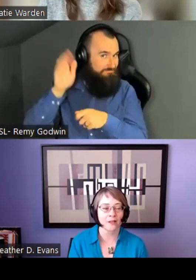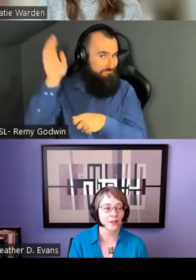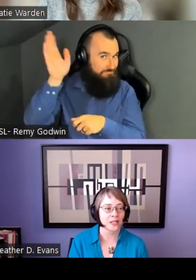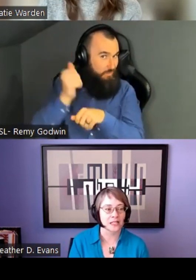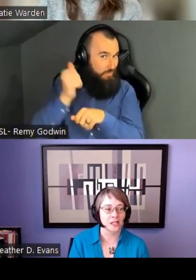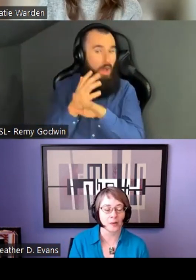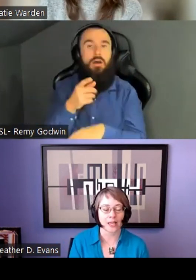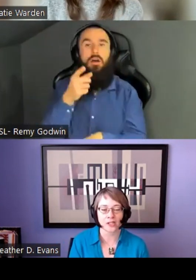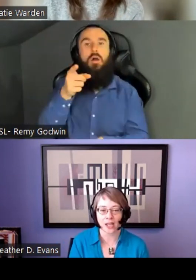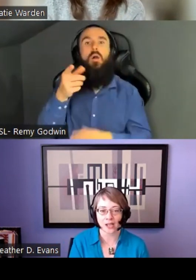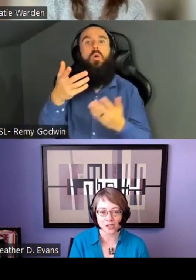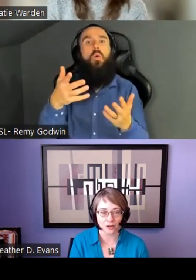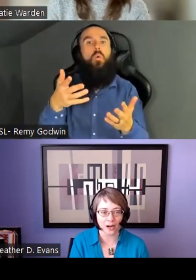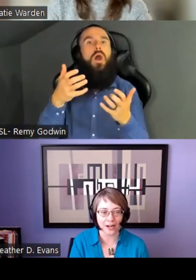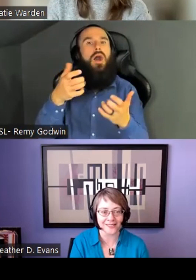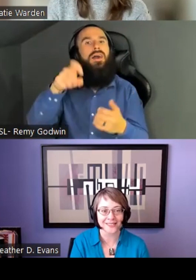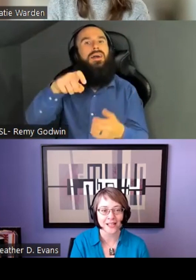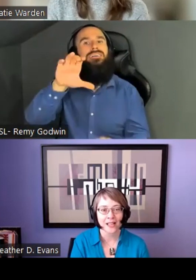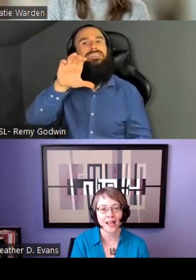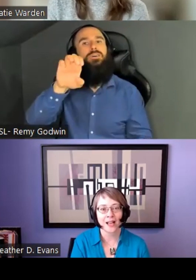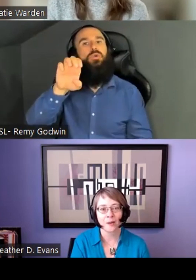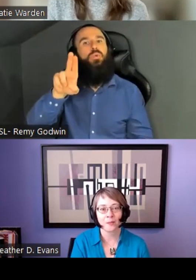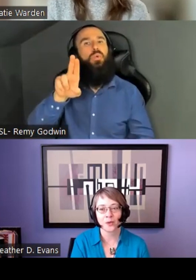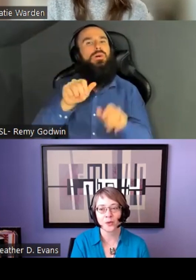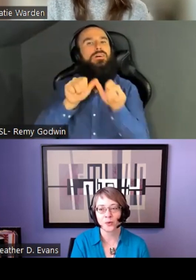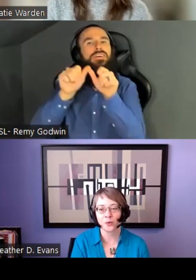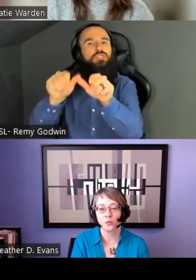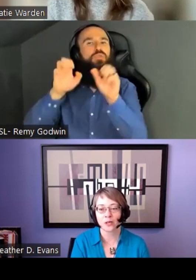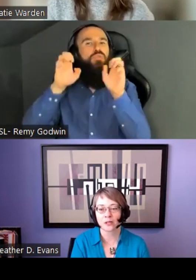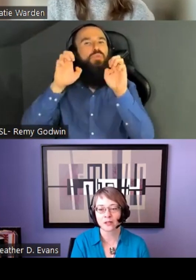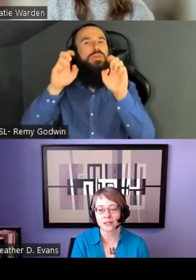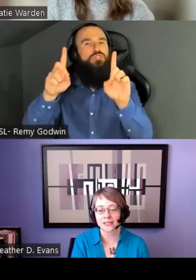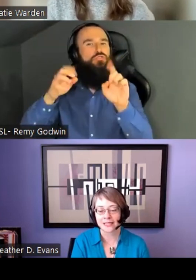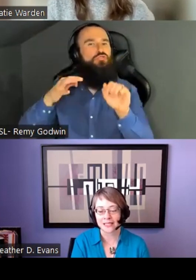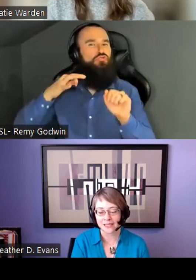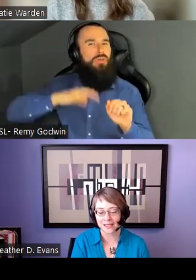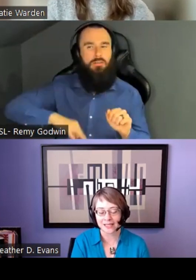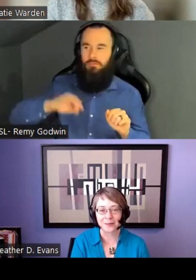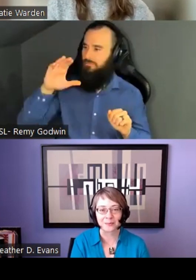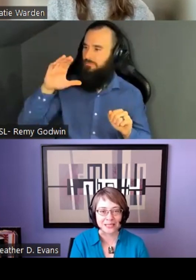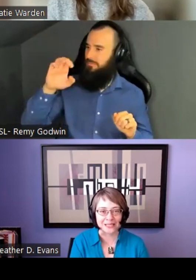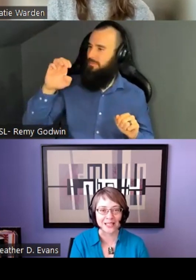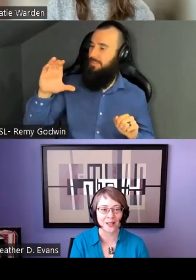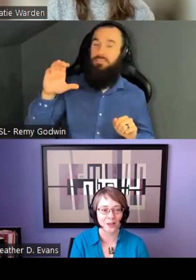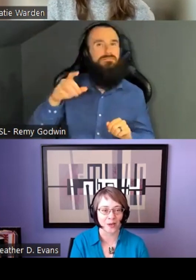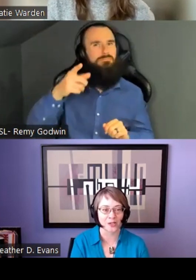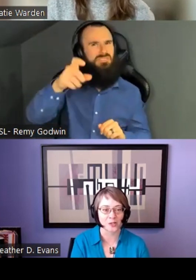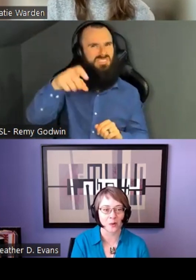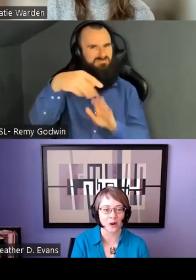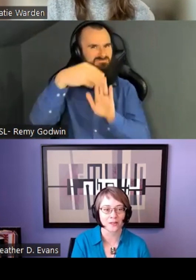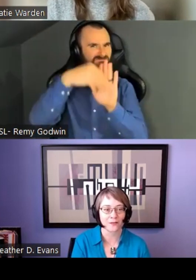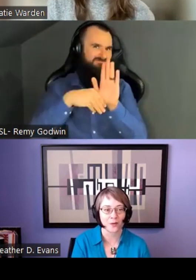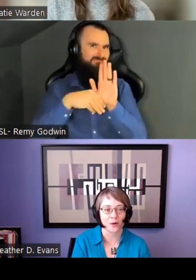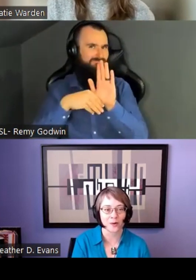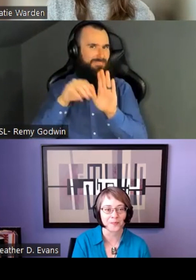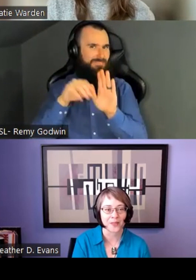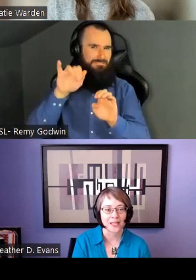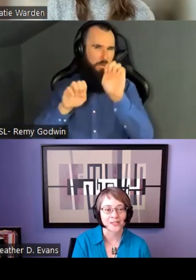for continuing education credits, you will need to complete that evaluation as part of the form.